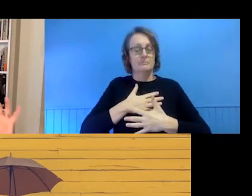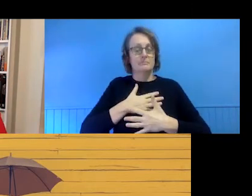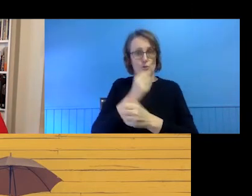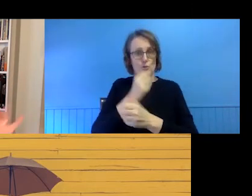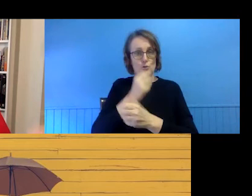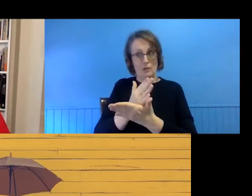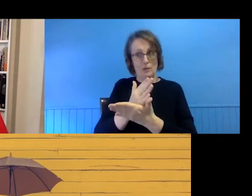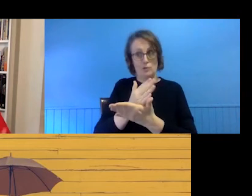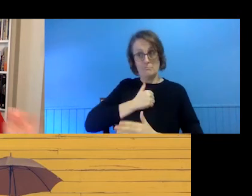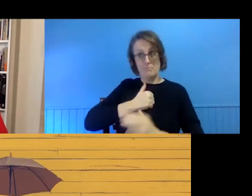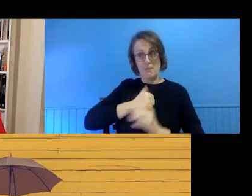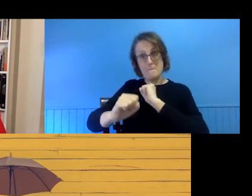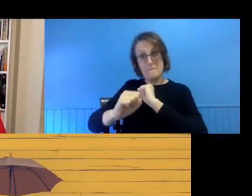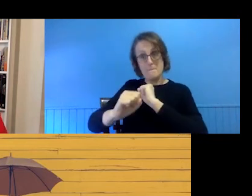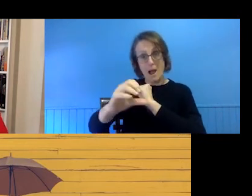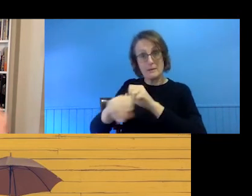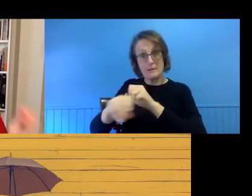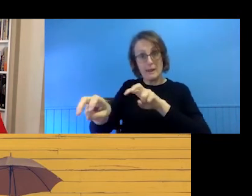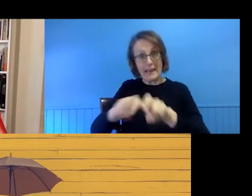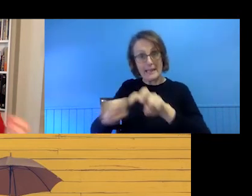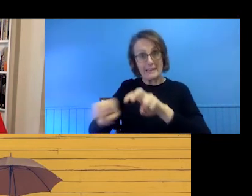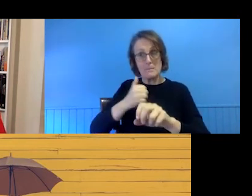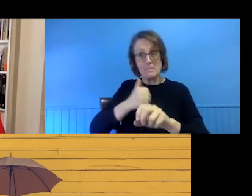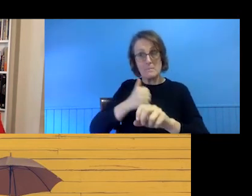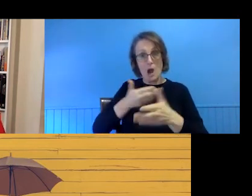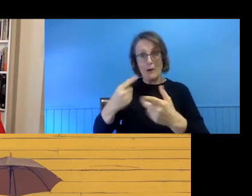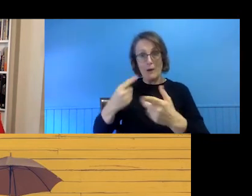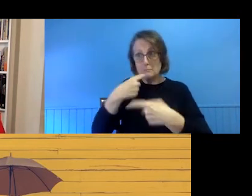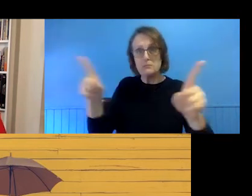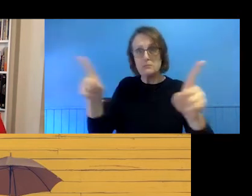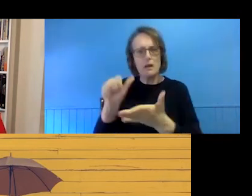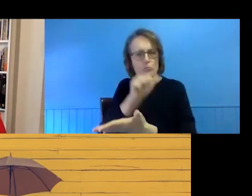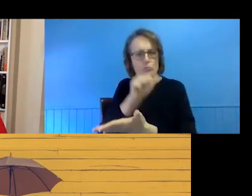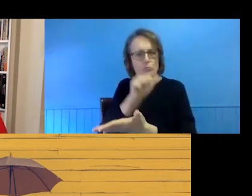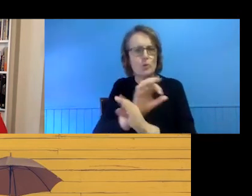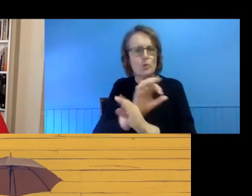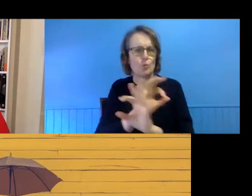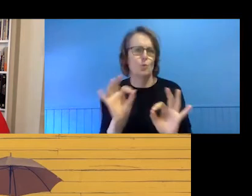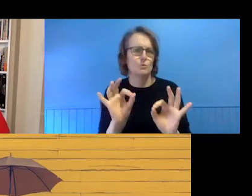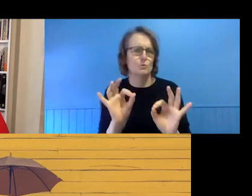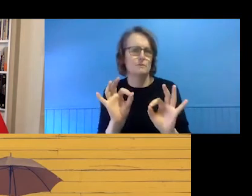activities and your impulses are appropriate given what's going on.